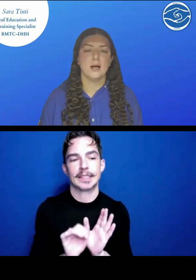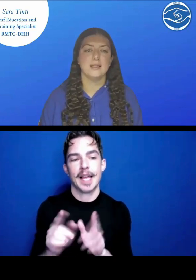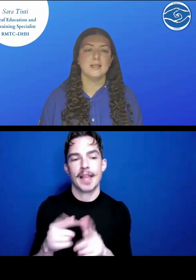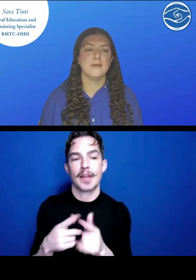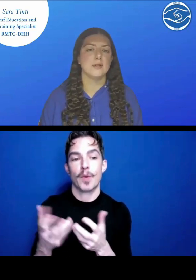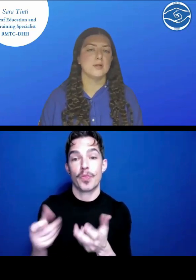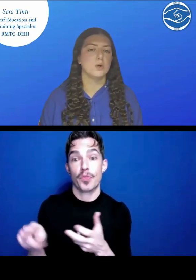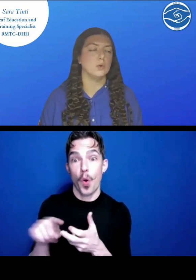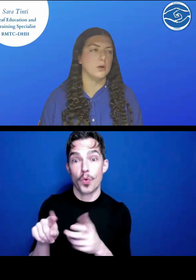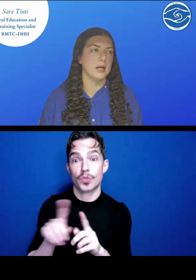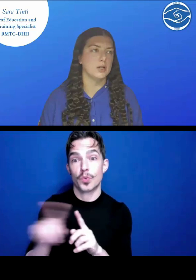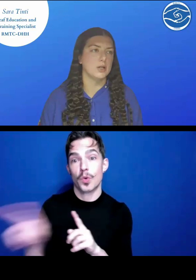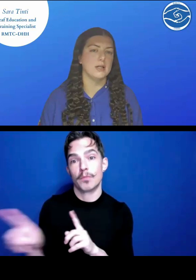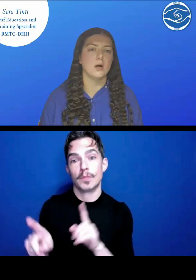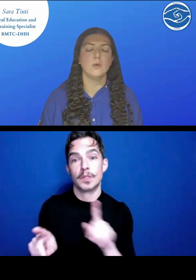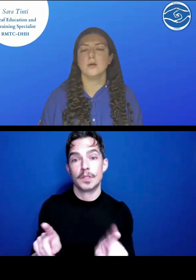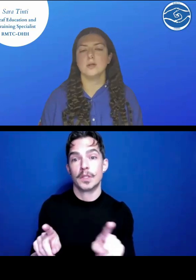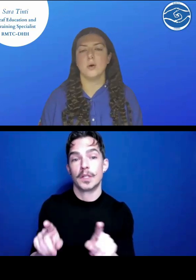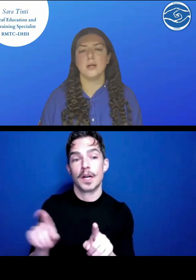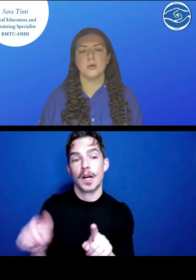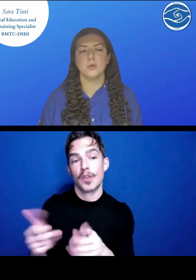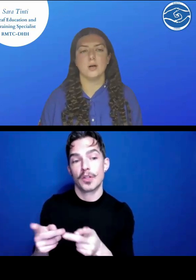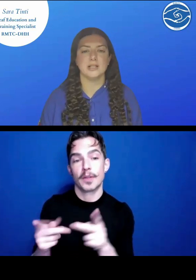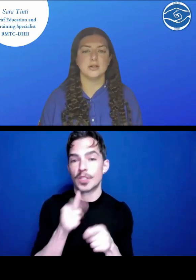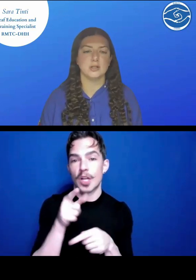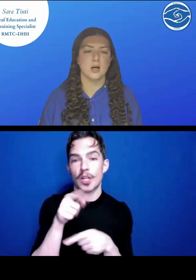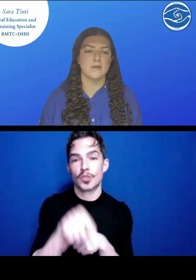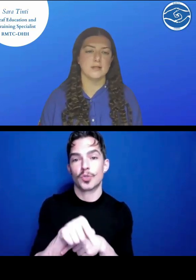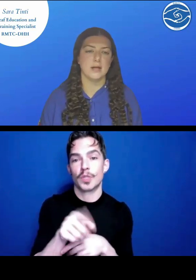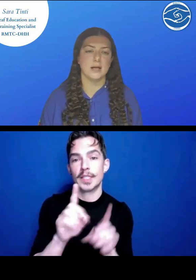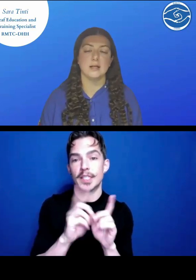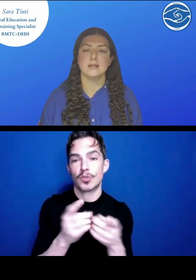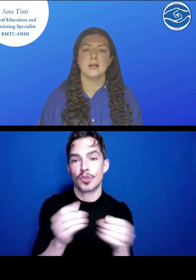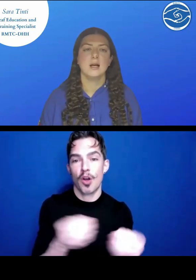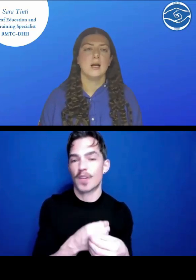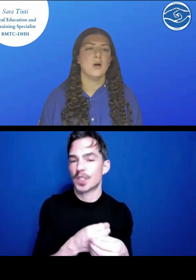to a different school location. I don't want those going to our district office of Candace.